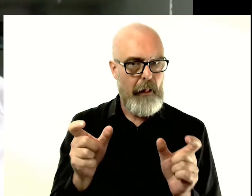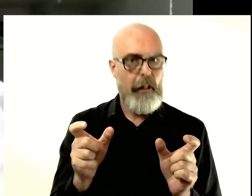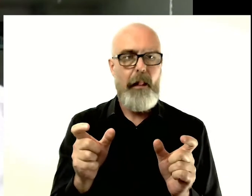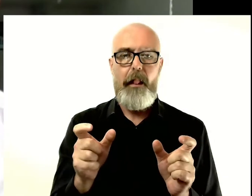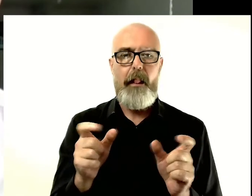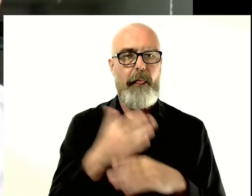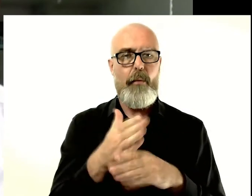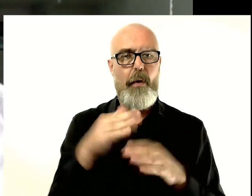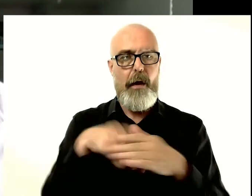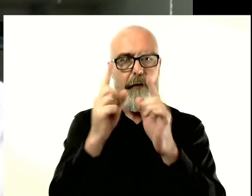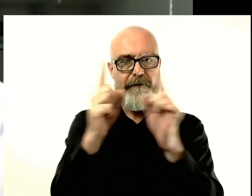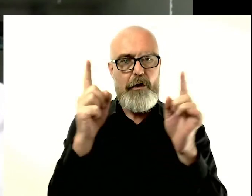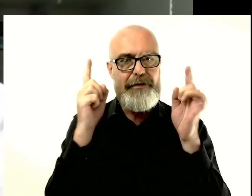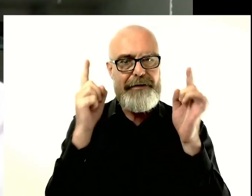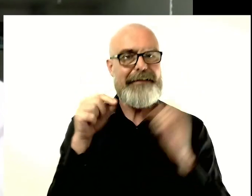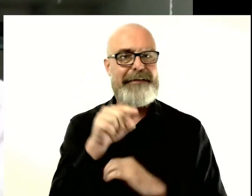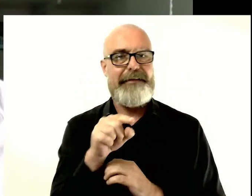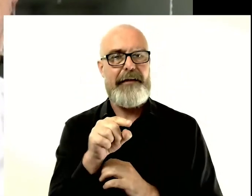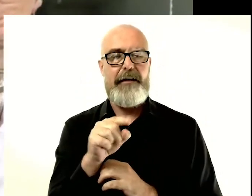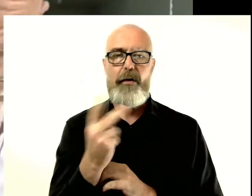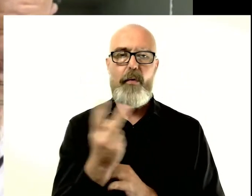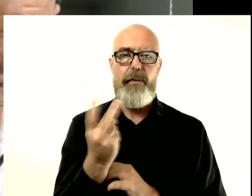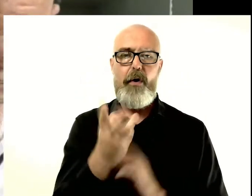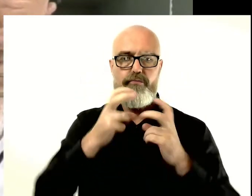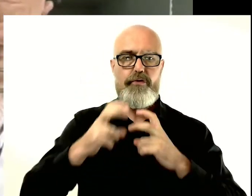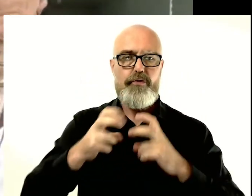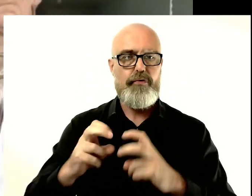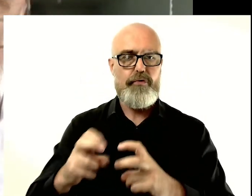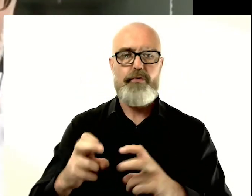young researchers who work at the